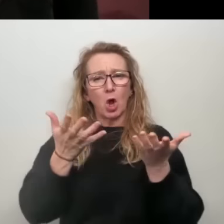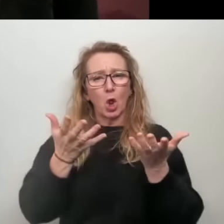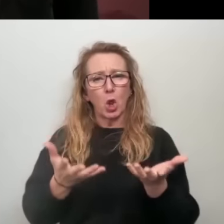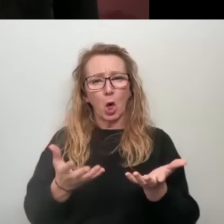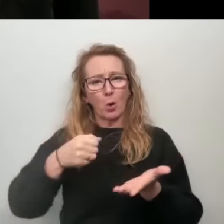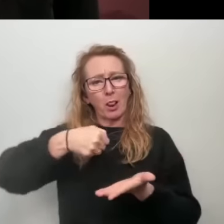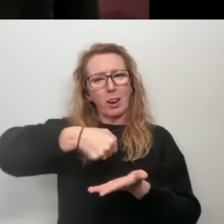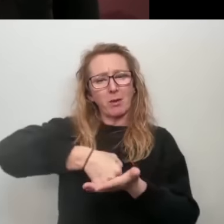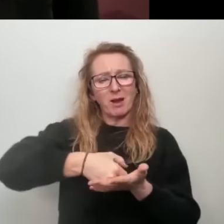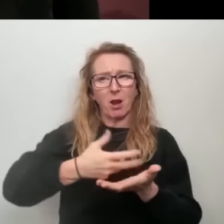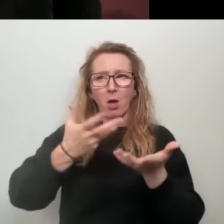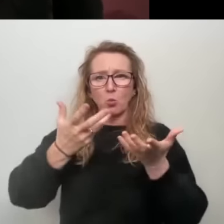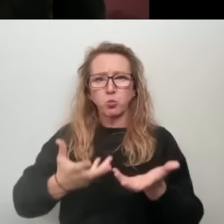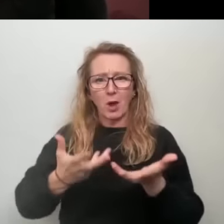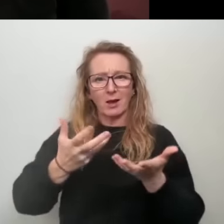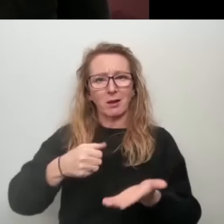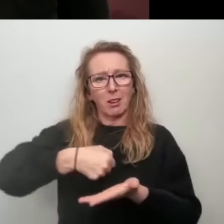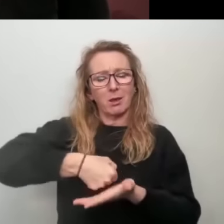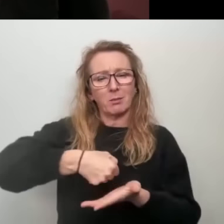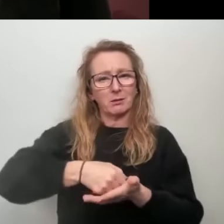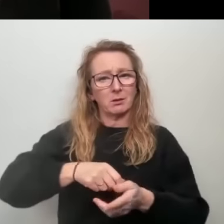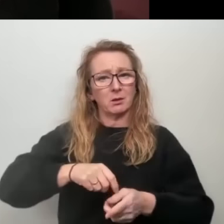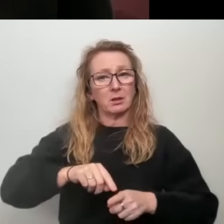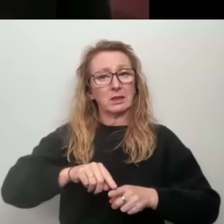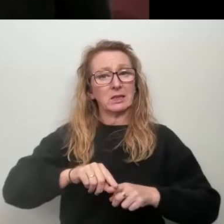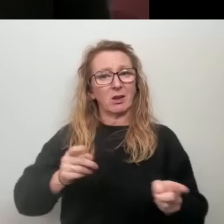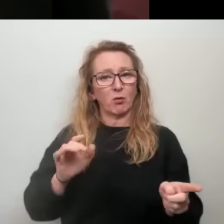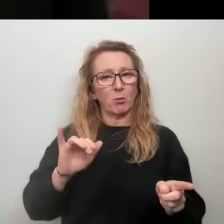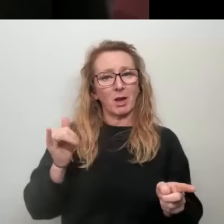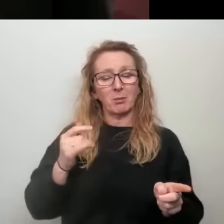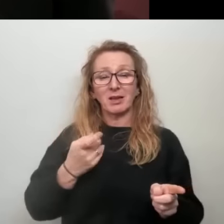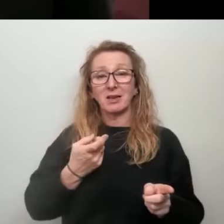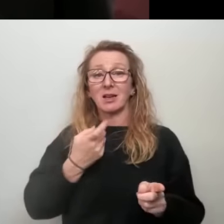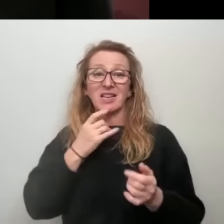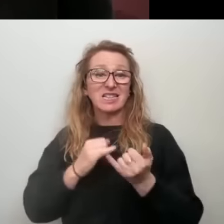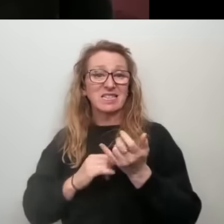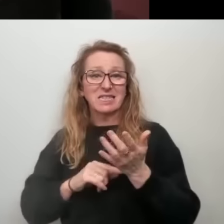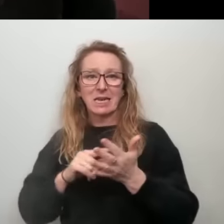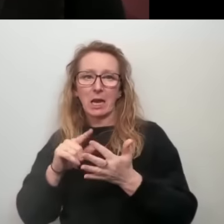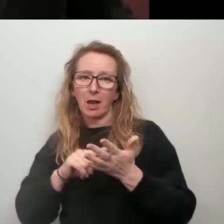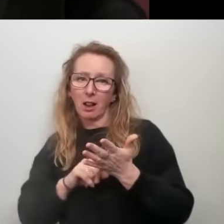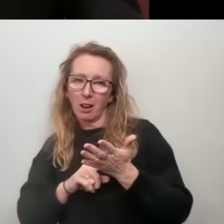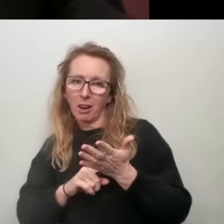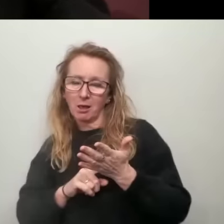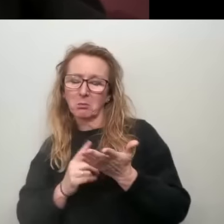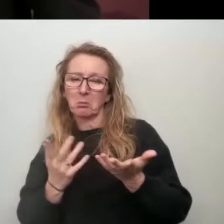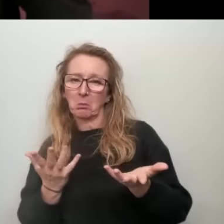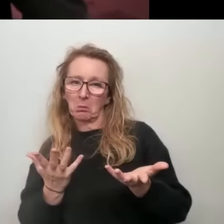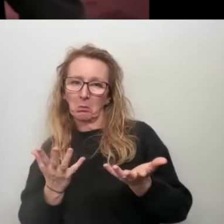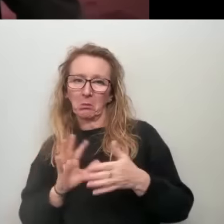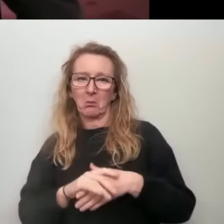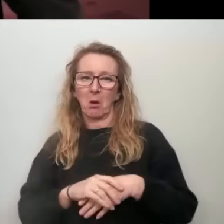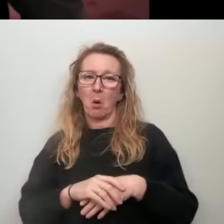and how would these be different if it were say, a steel bridge? Wow, that is a technical question.